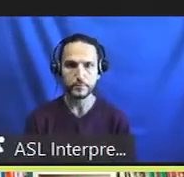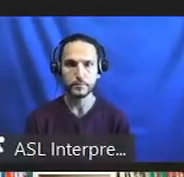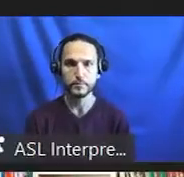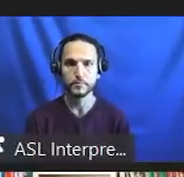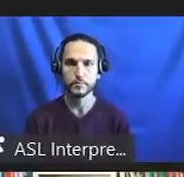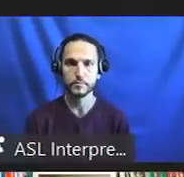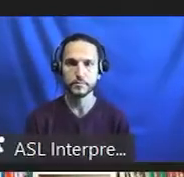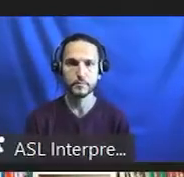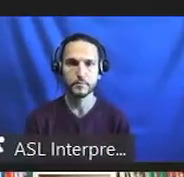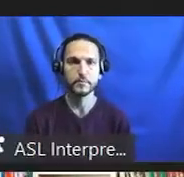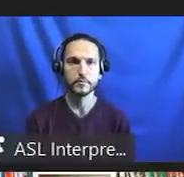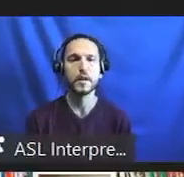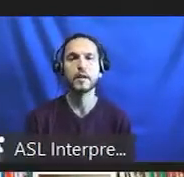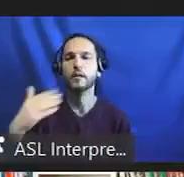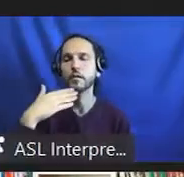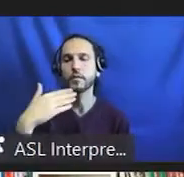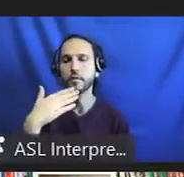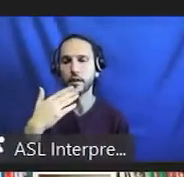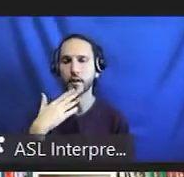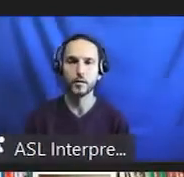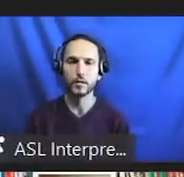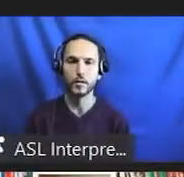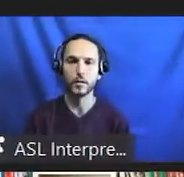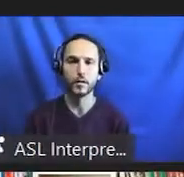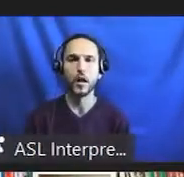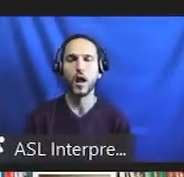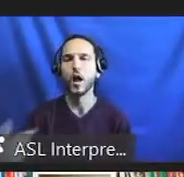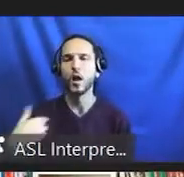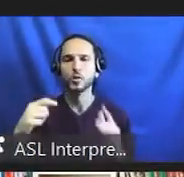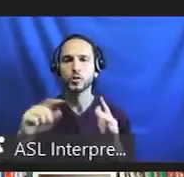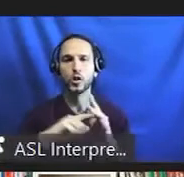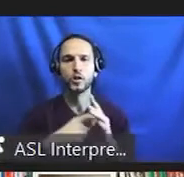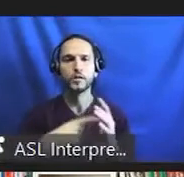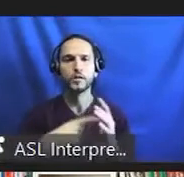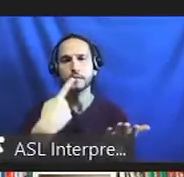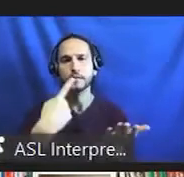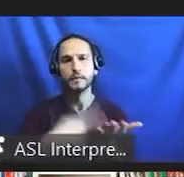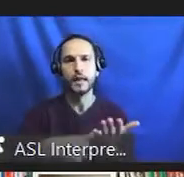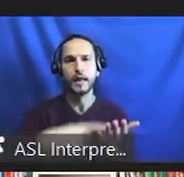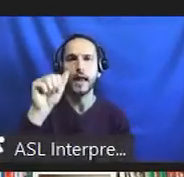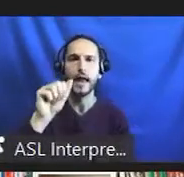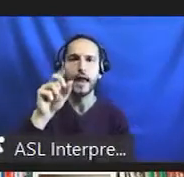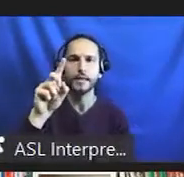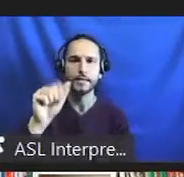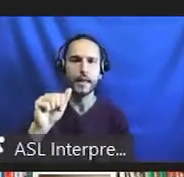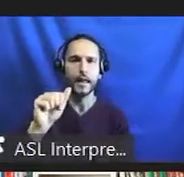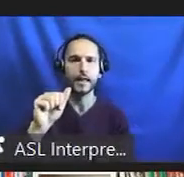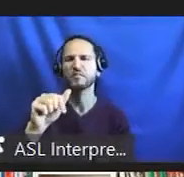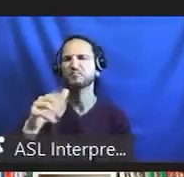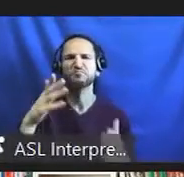All right, Adam, thank you so much. So I'm going to start by talking about the ADA just generally.